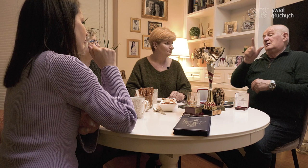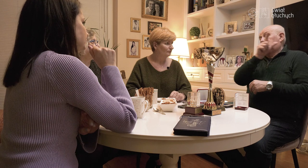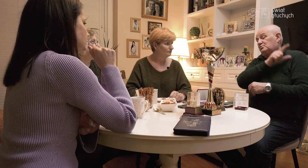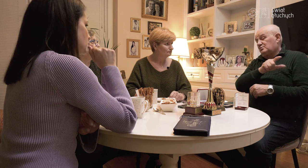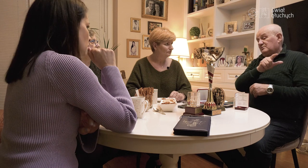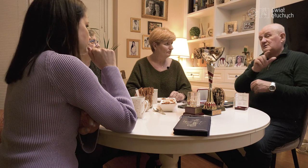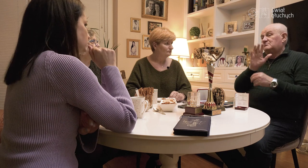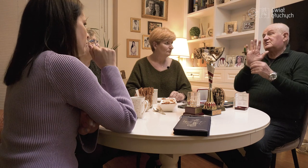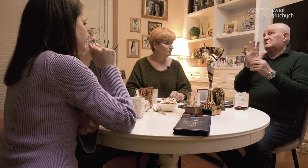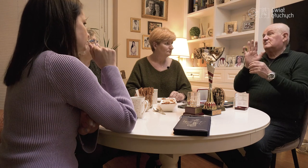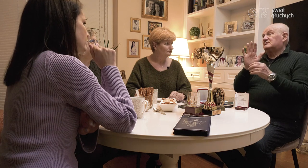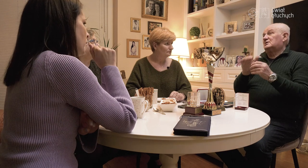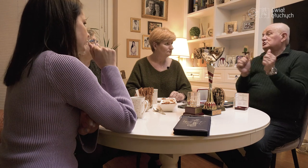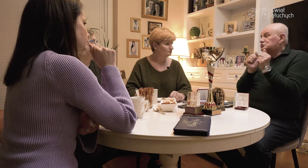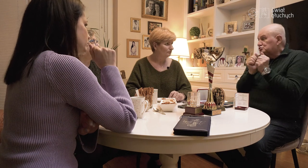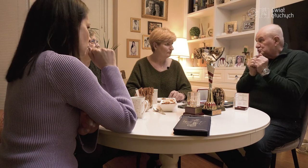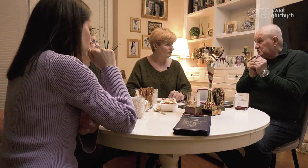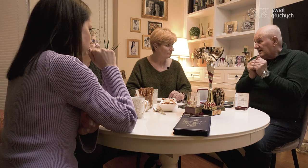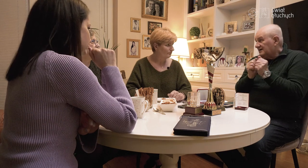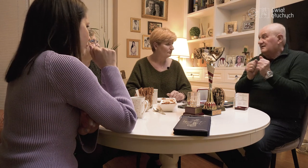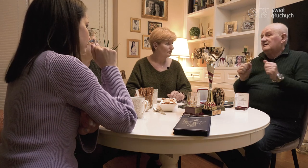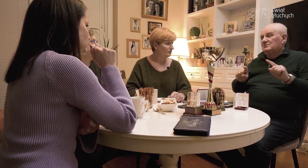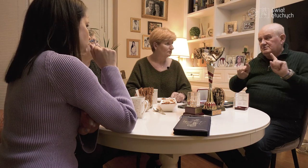In second grade, not, sorry, in winter